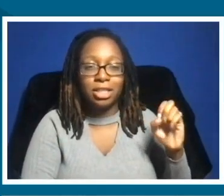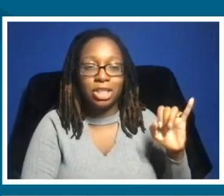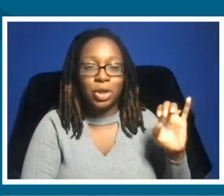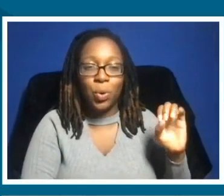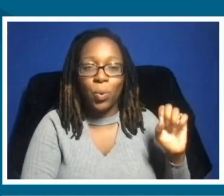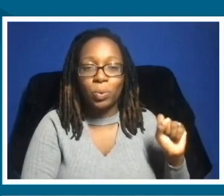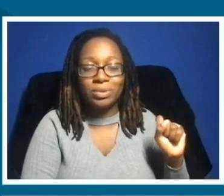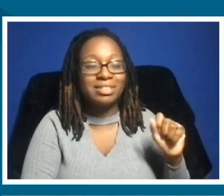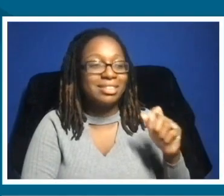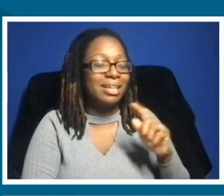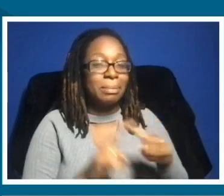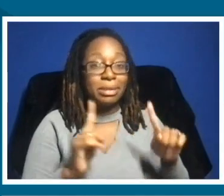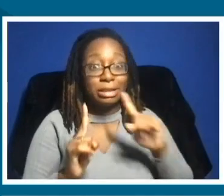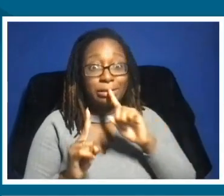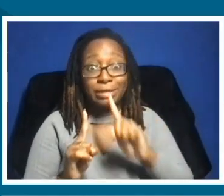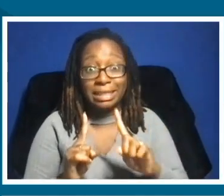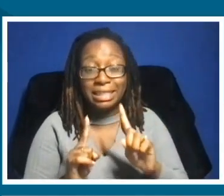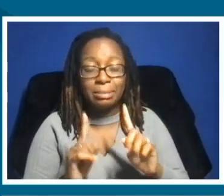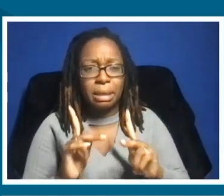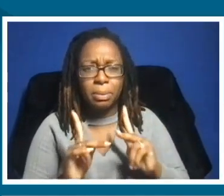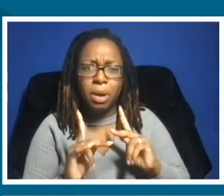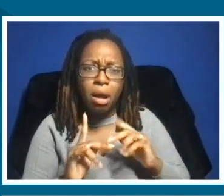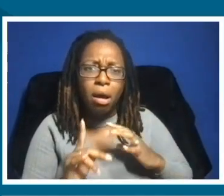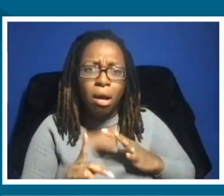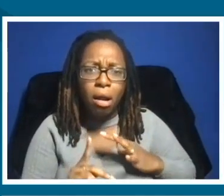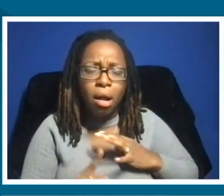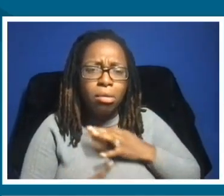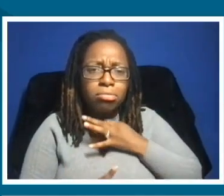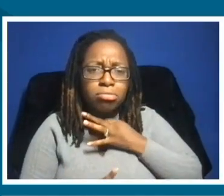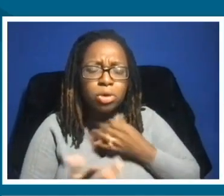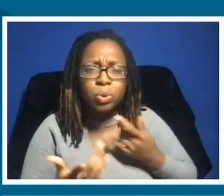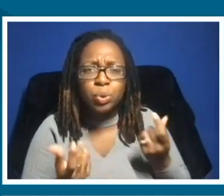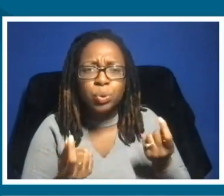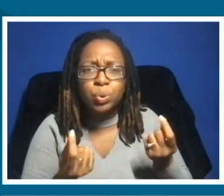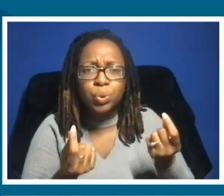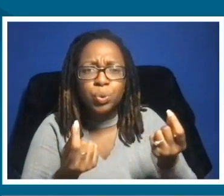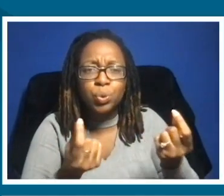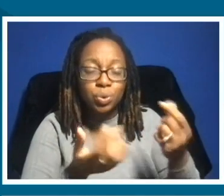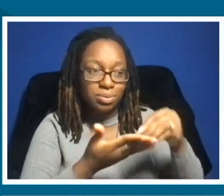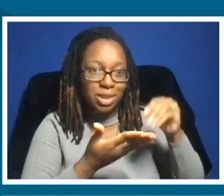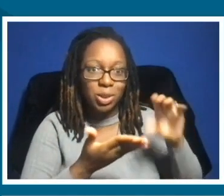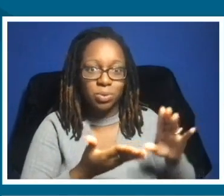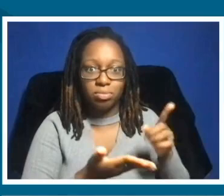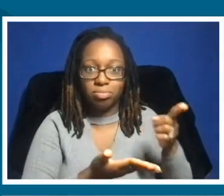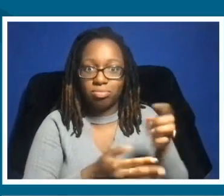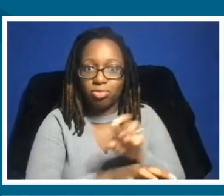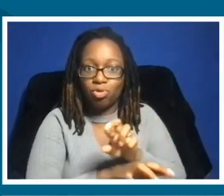what what they were doing um and the students were right there on the site